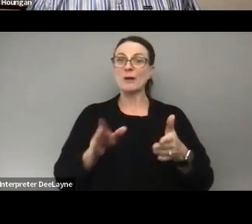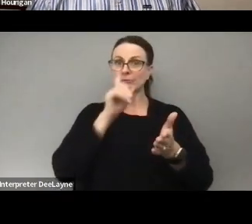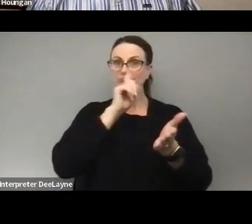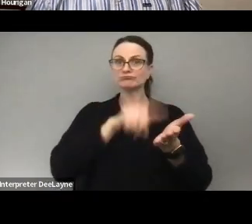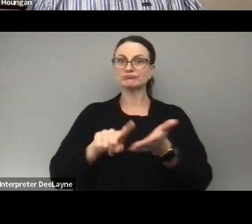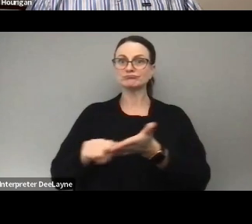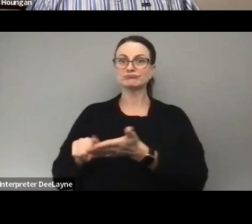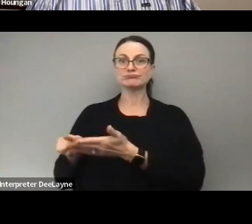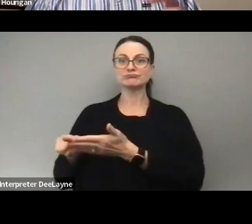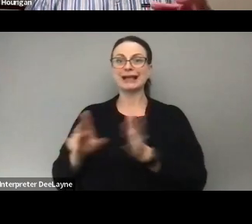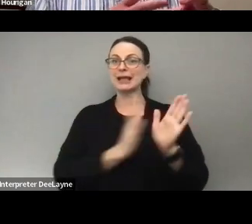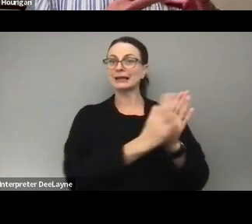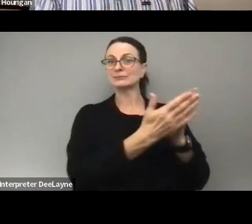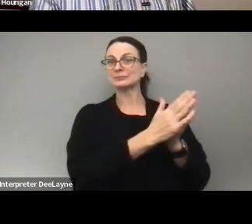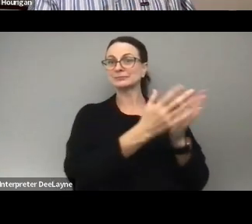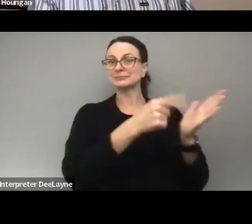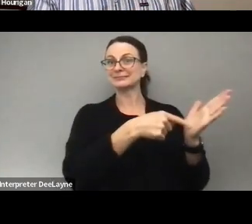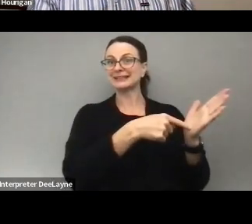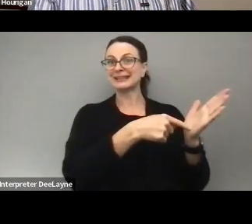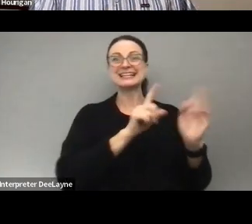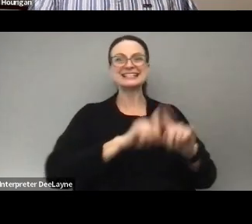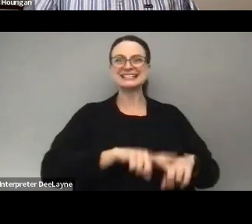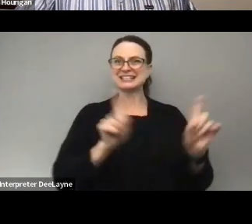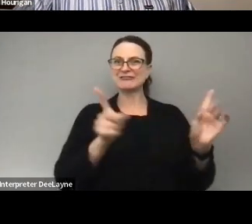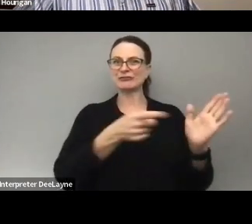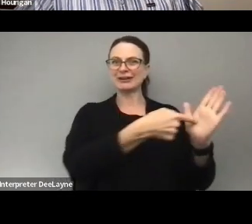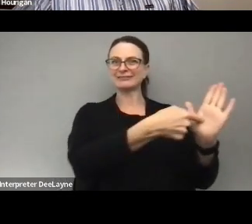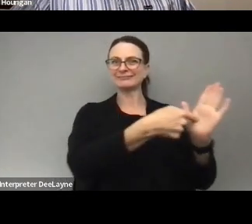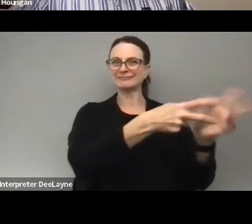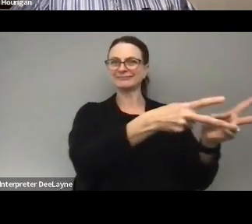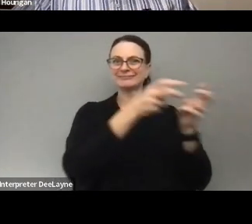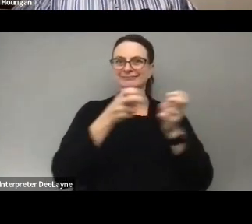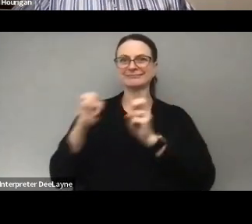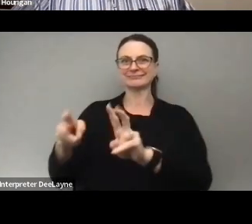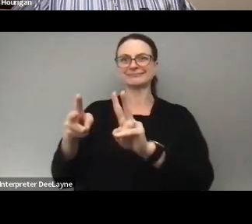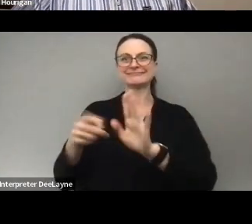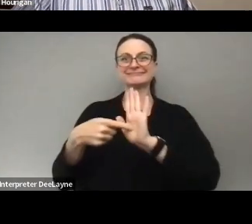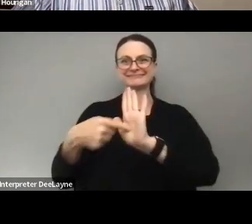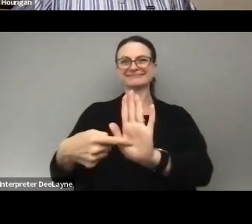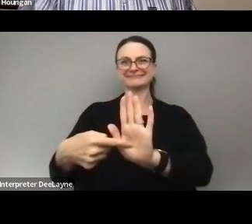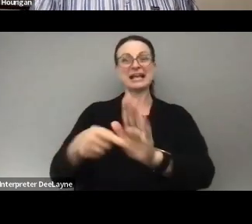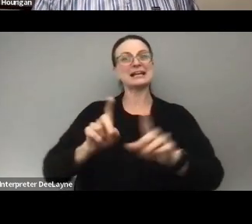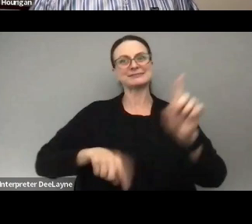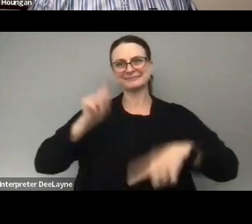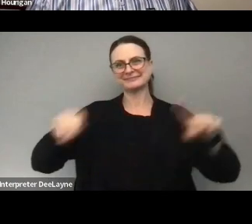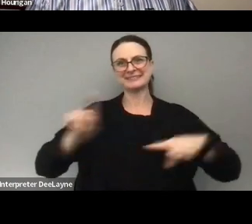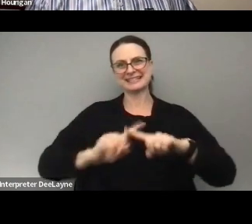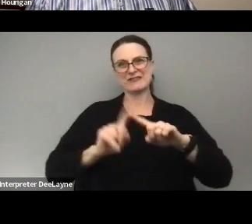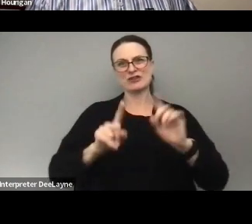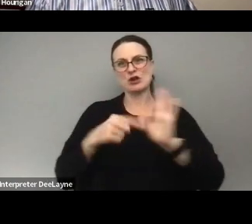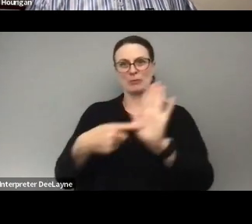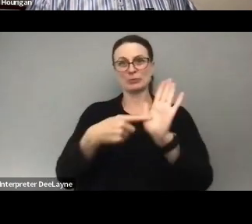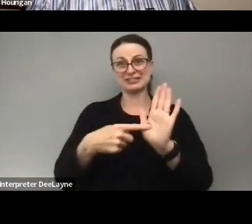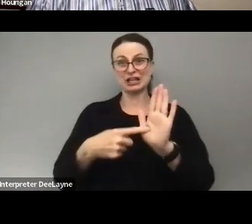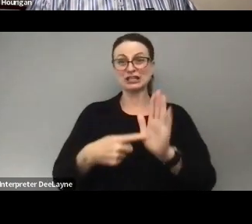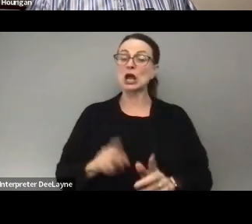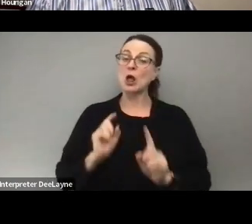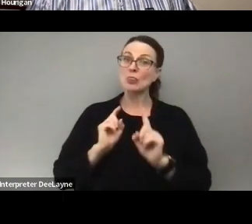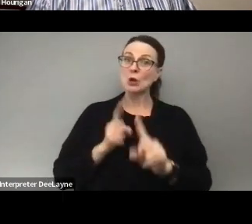in a different way of representing it, hence, multiple means of representation. So, the overall goal of representation is